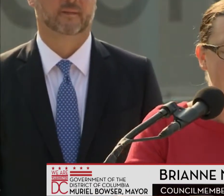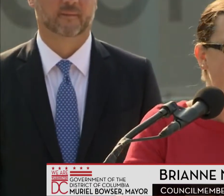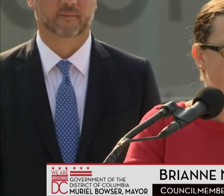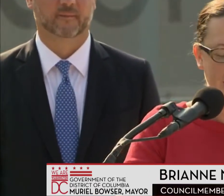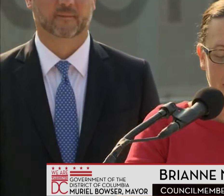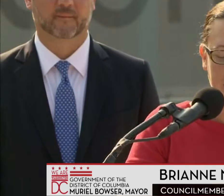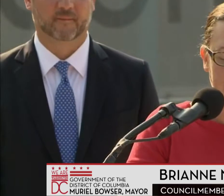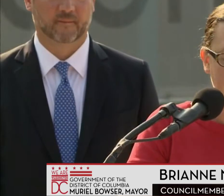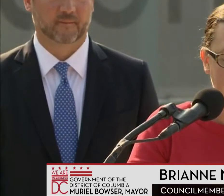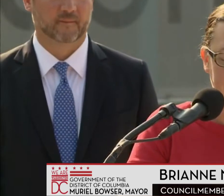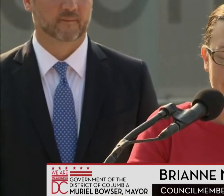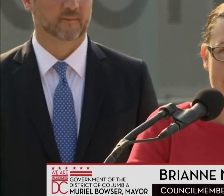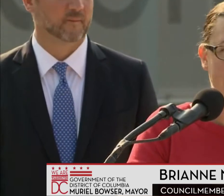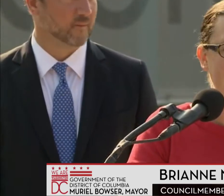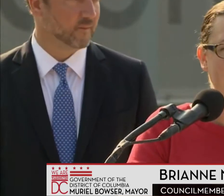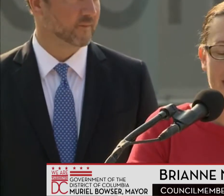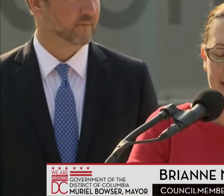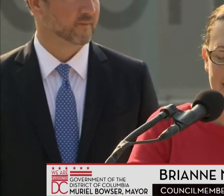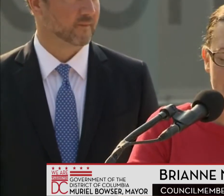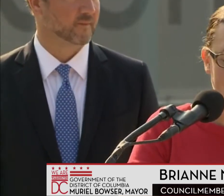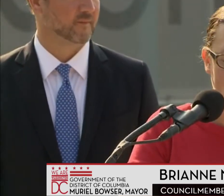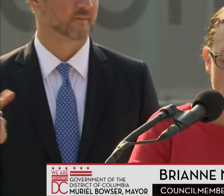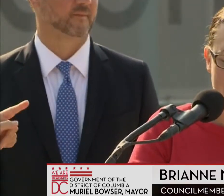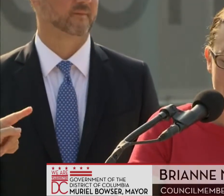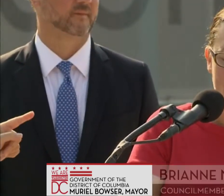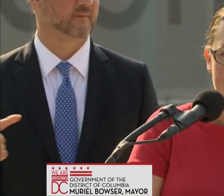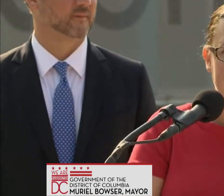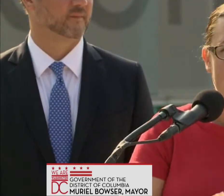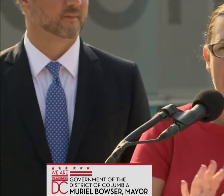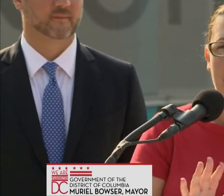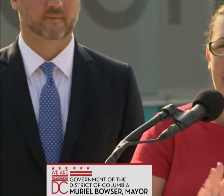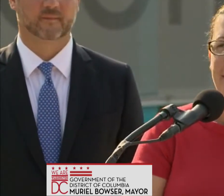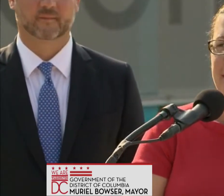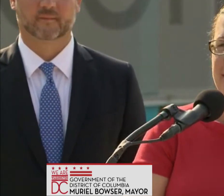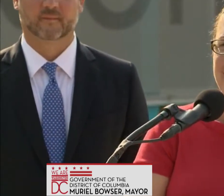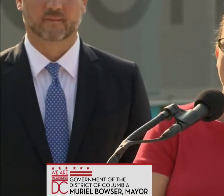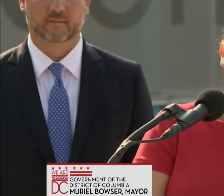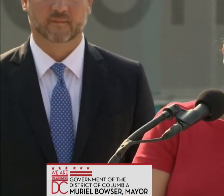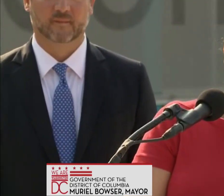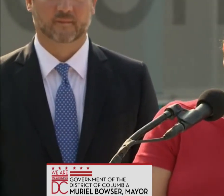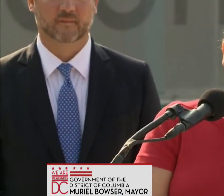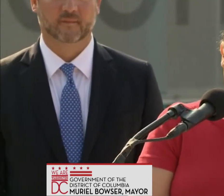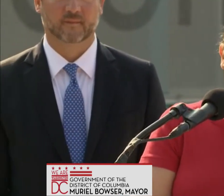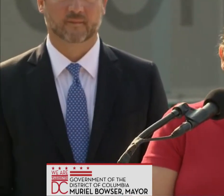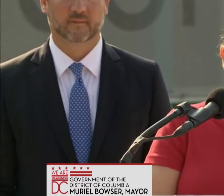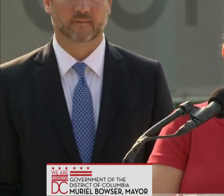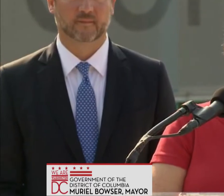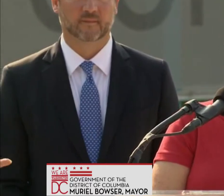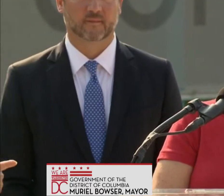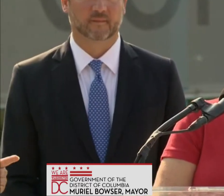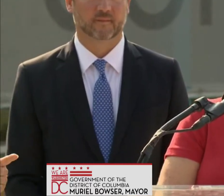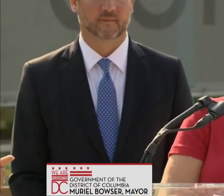principal Lundgren DCPS CGS a team at Quinn Evans all of the wonderful